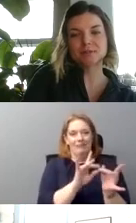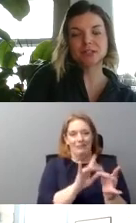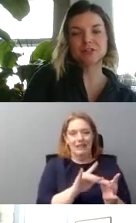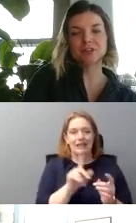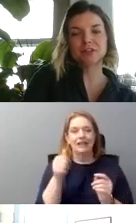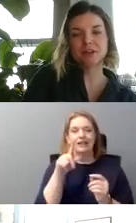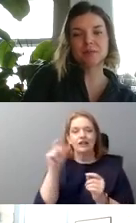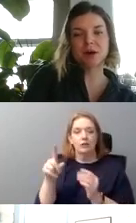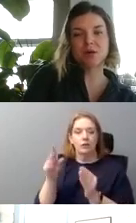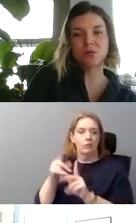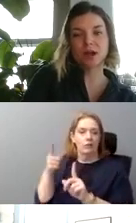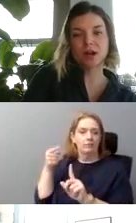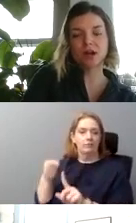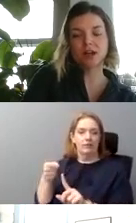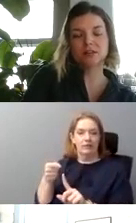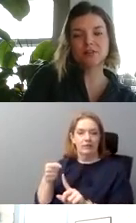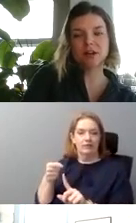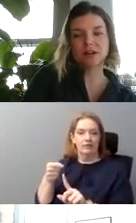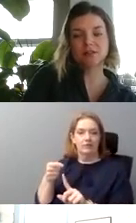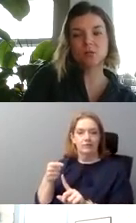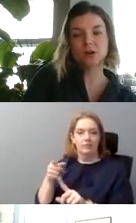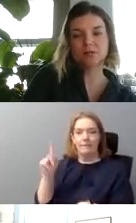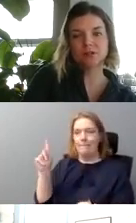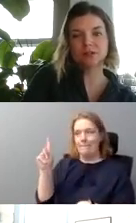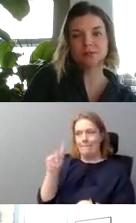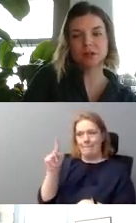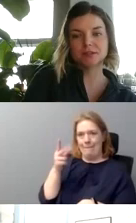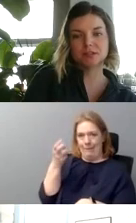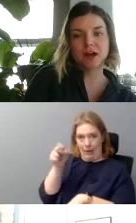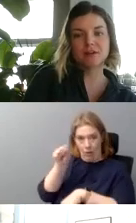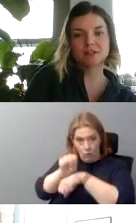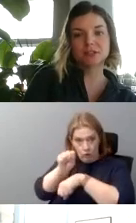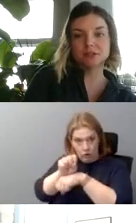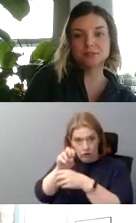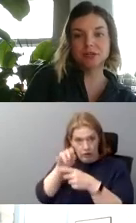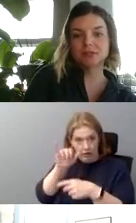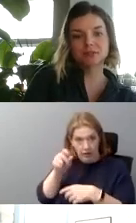specifically about where David Ireland worked within the space. Did he have a studio space, or